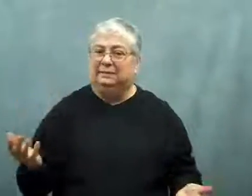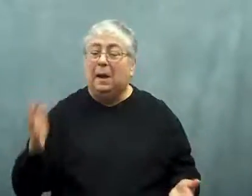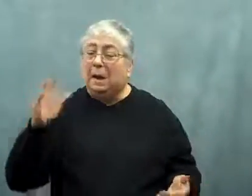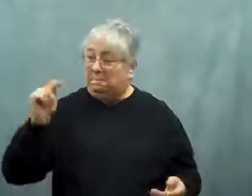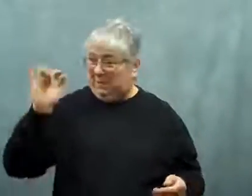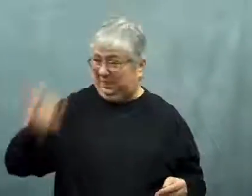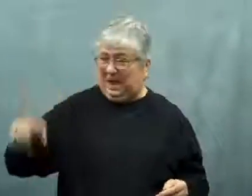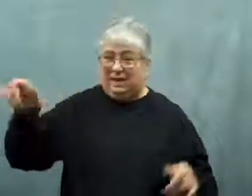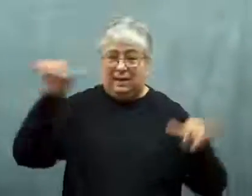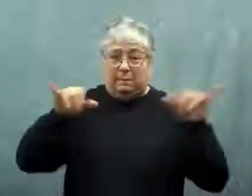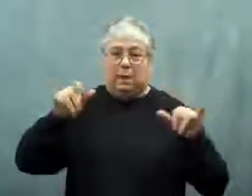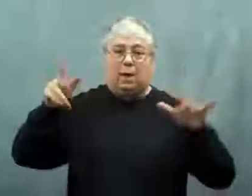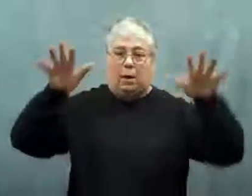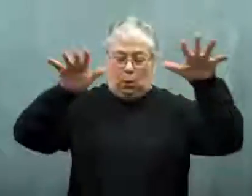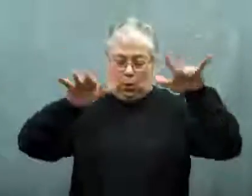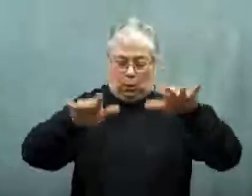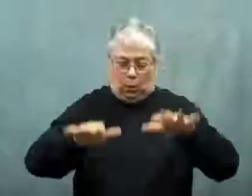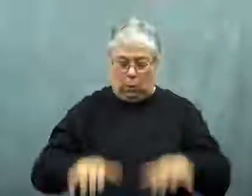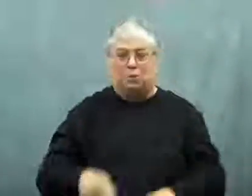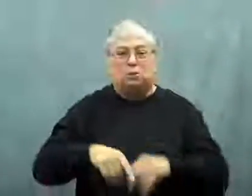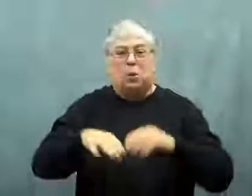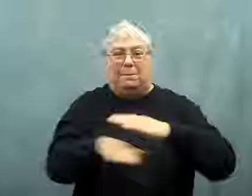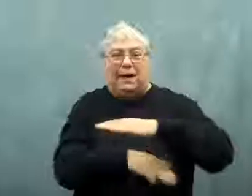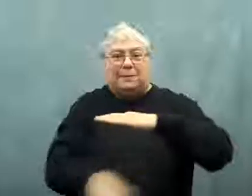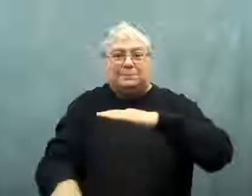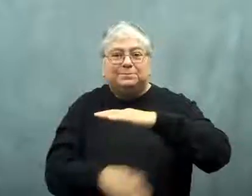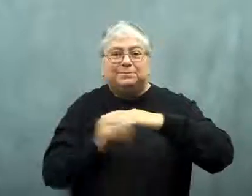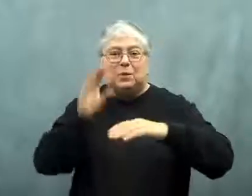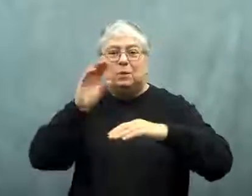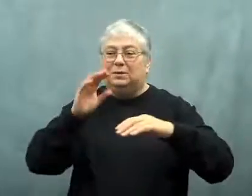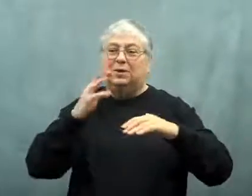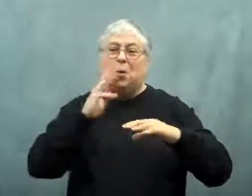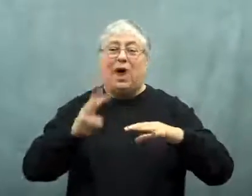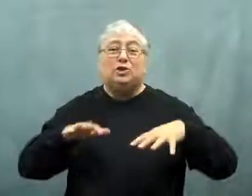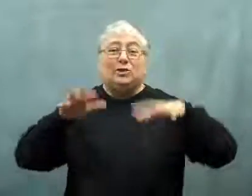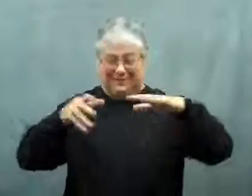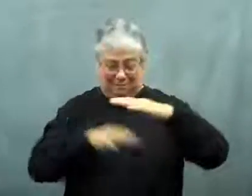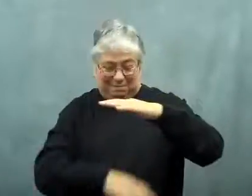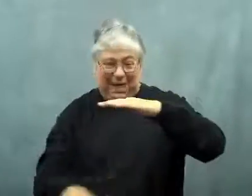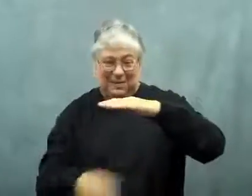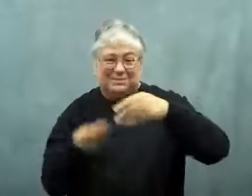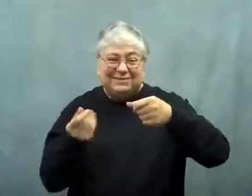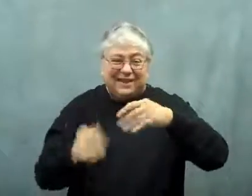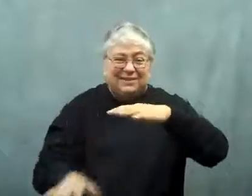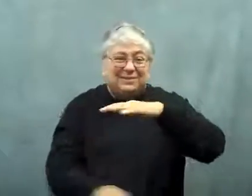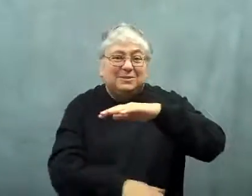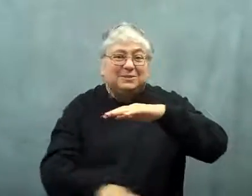But the chemical combination sinks to the sea floor